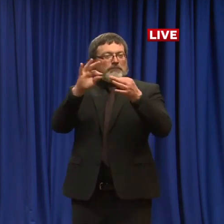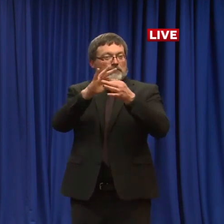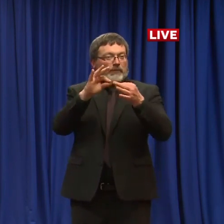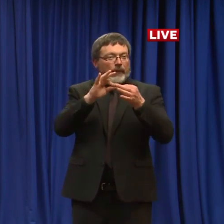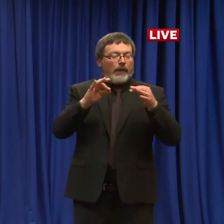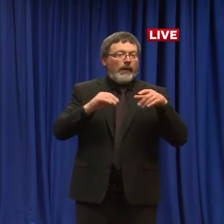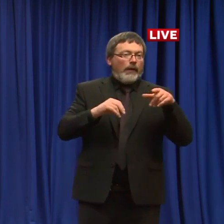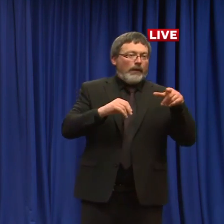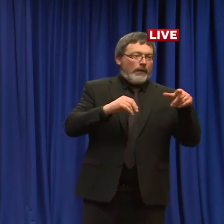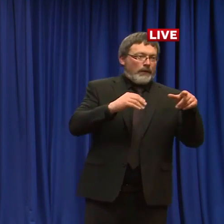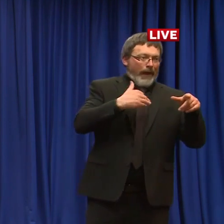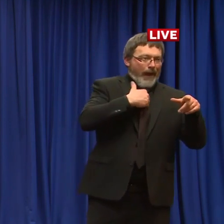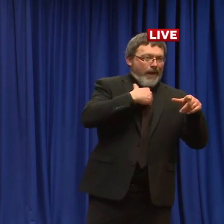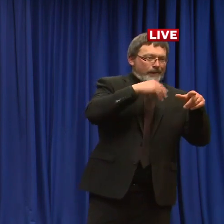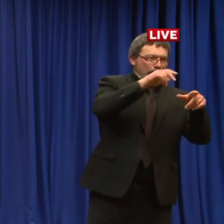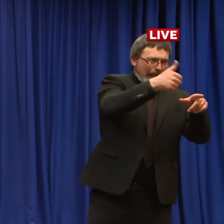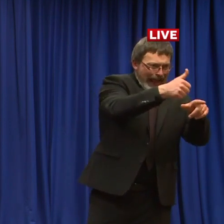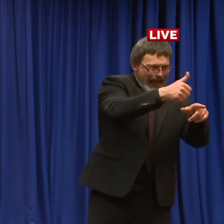I WOULD REFER YOU TO TO HER AGAIN.